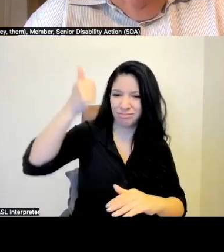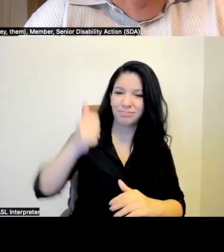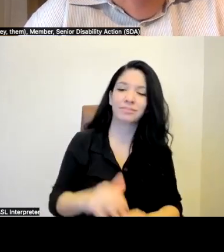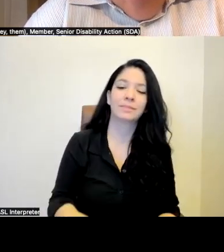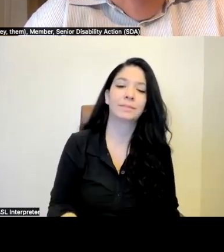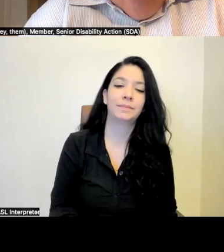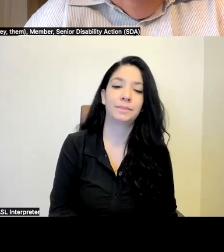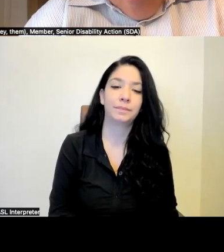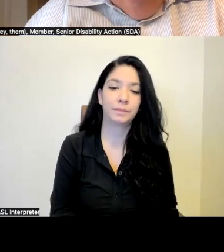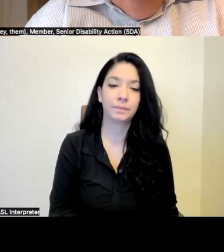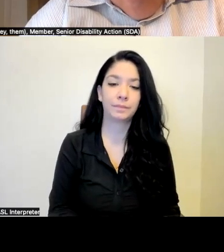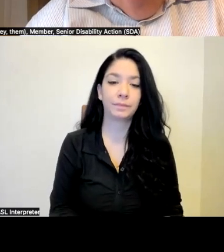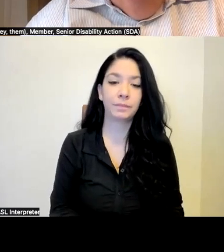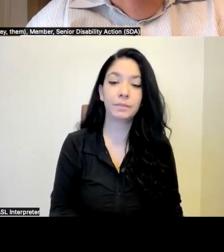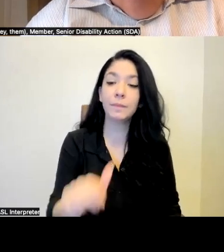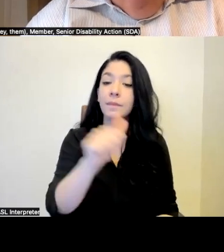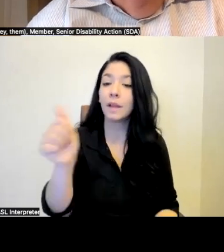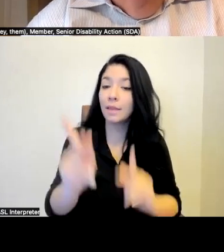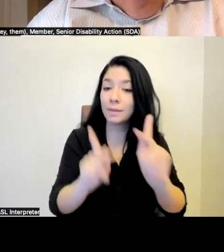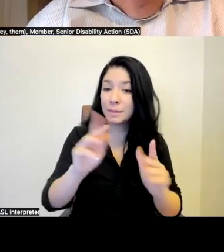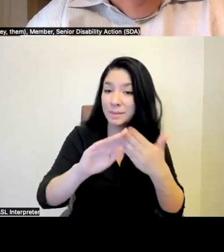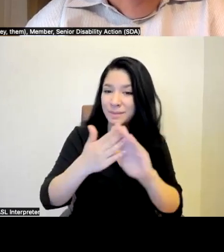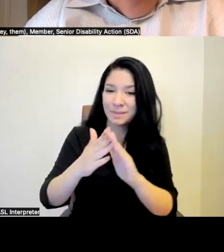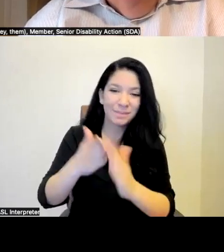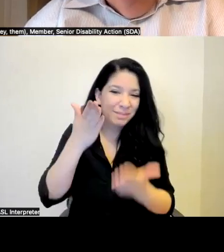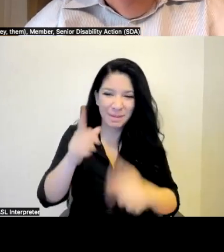And then there are other folks in our community that cannot wear masks. Whether for sensory